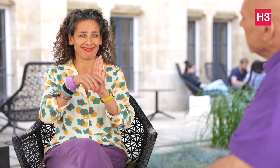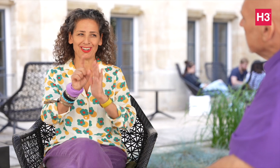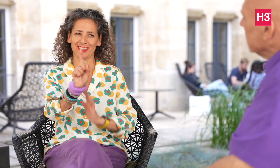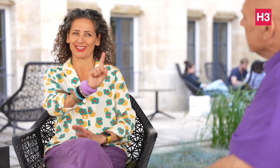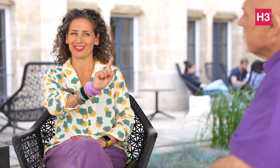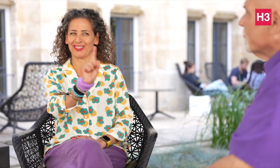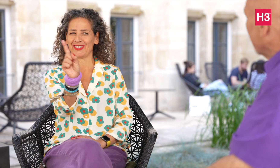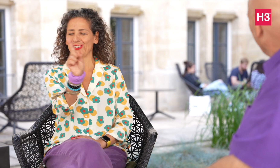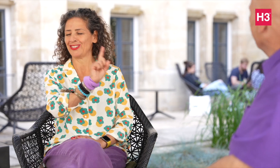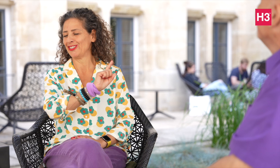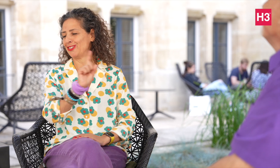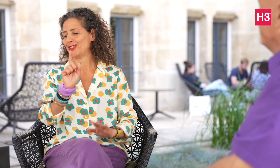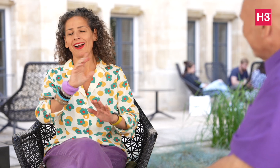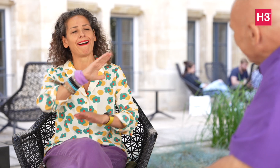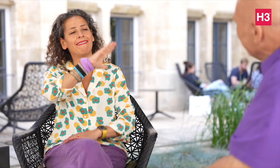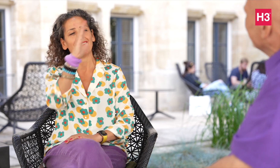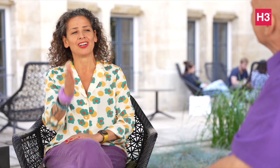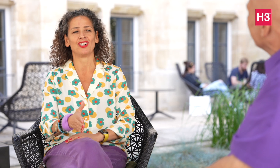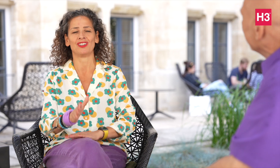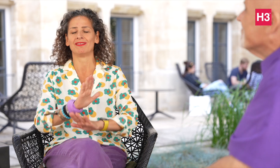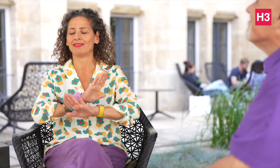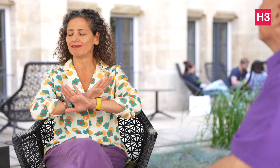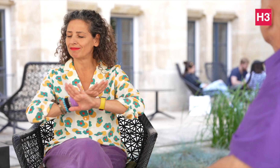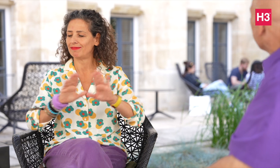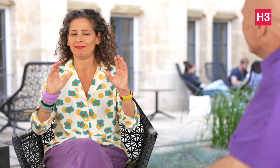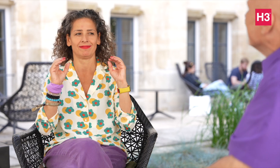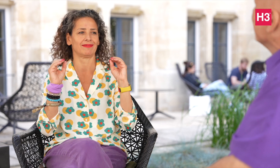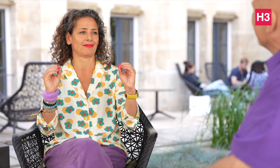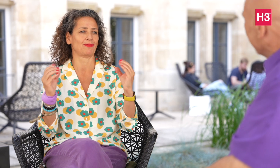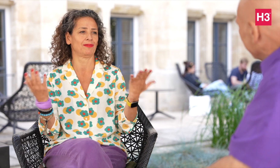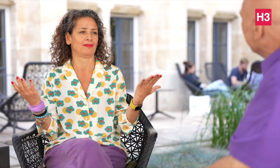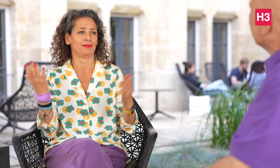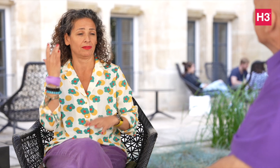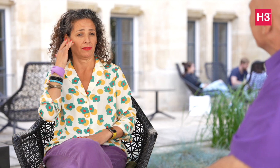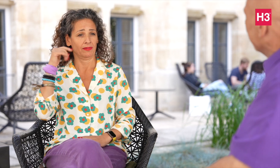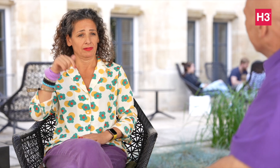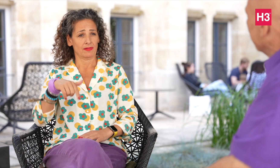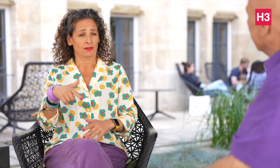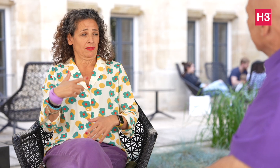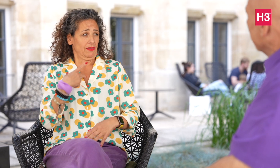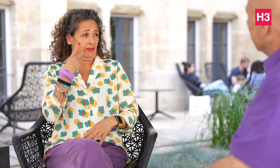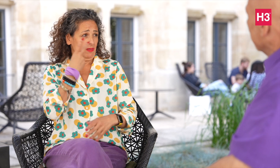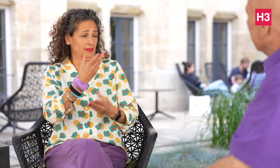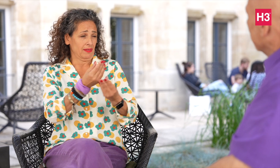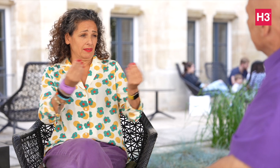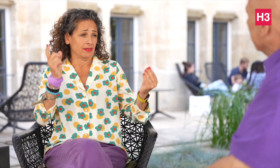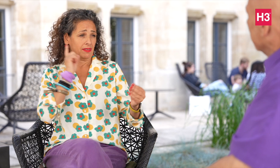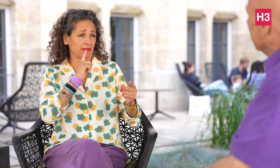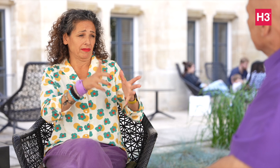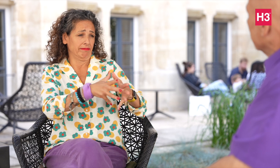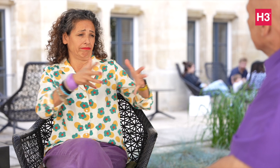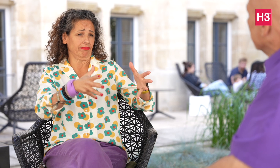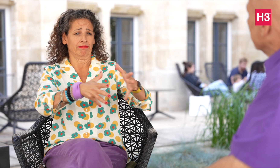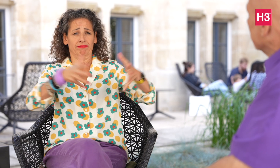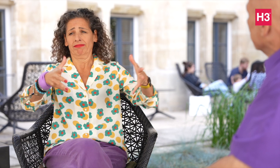Worsening? No, never! Why? Just look around — you can see how vibrant the Deaf community is.